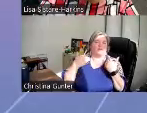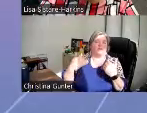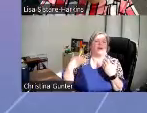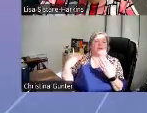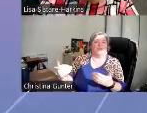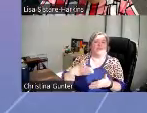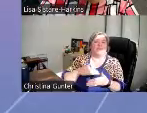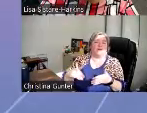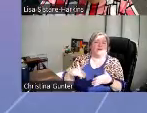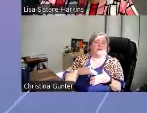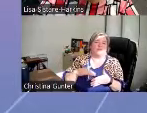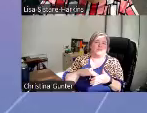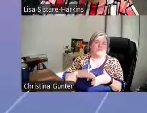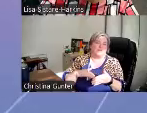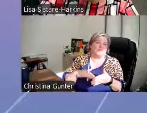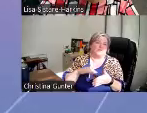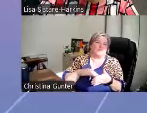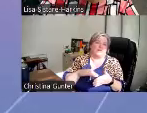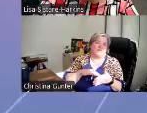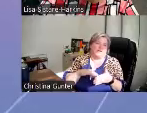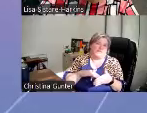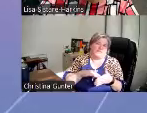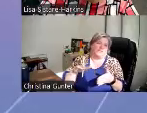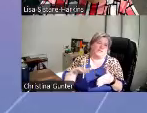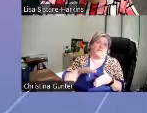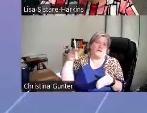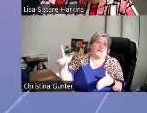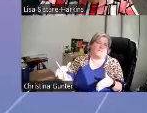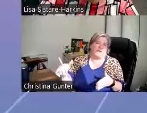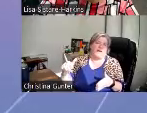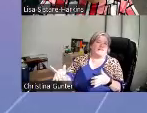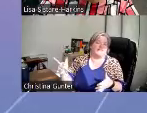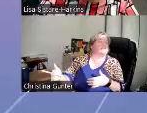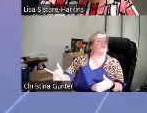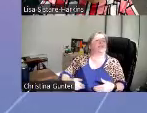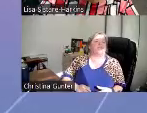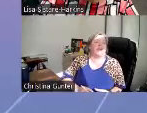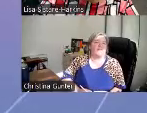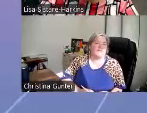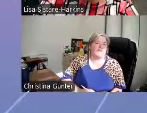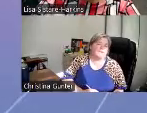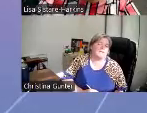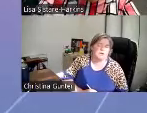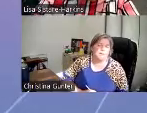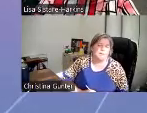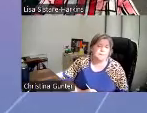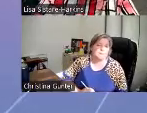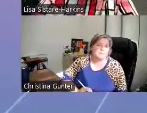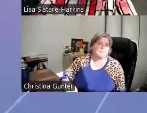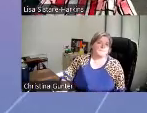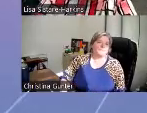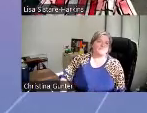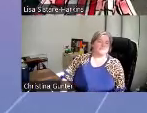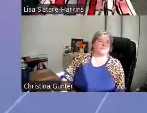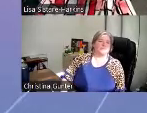provide me a better stepping stone, foundation stone as an independent living advocate in my job. Well, Krys, I